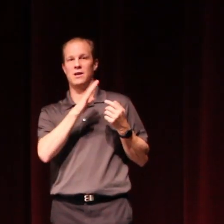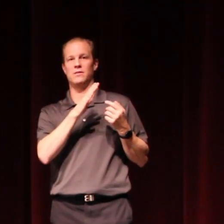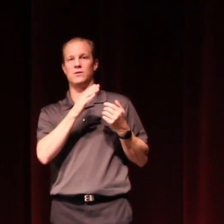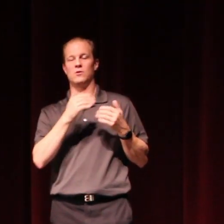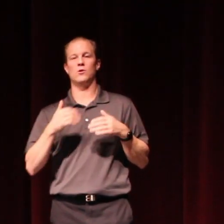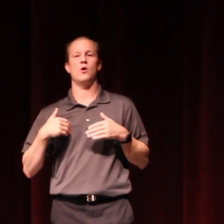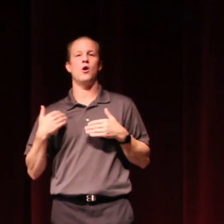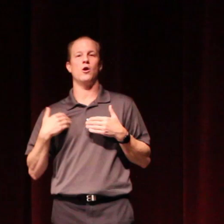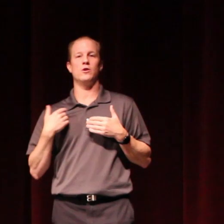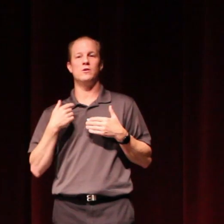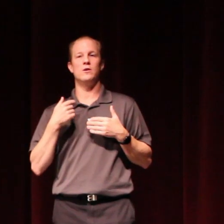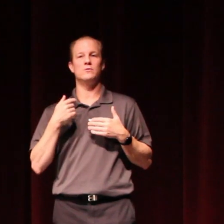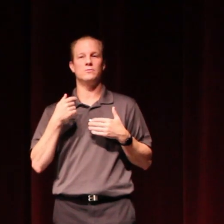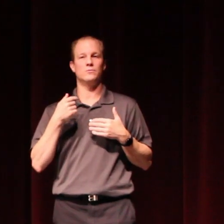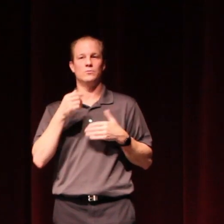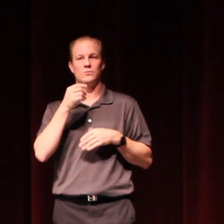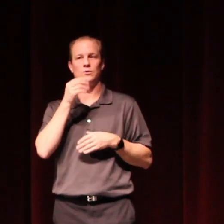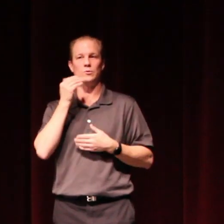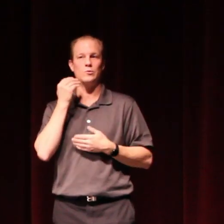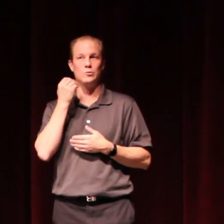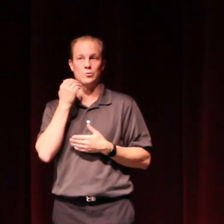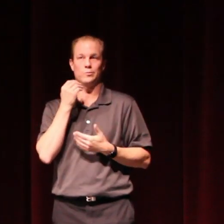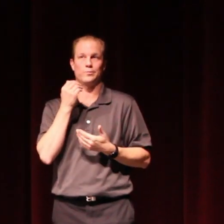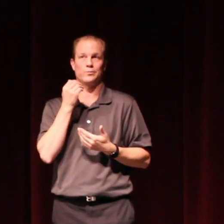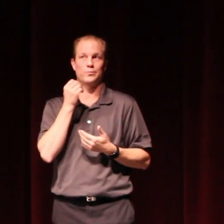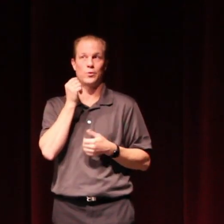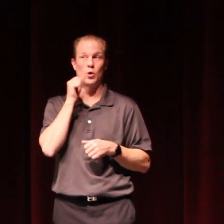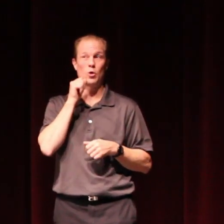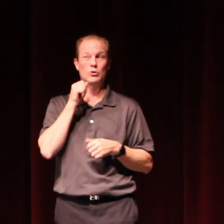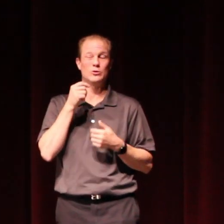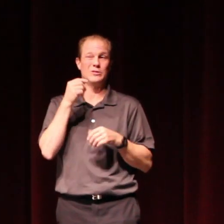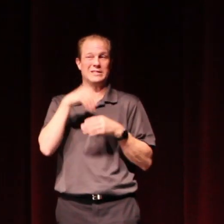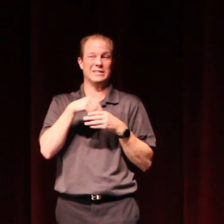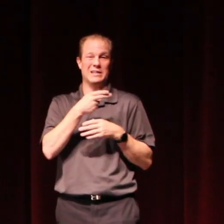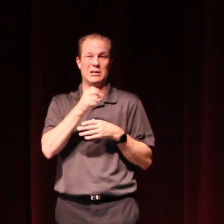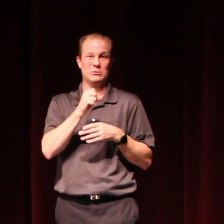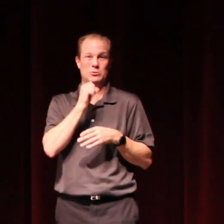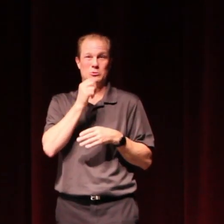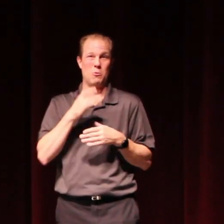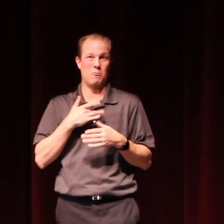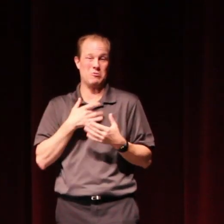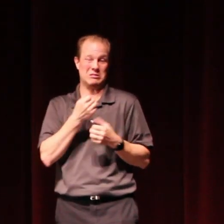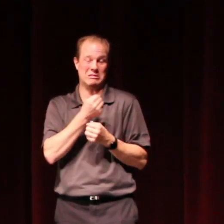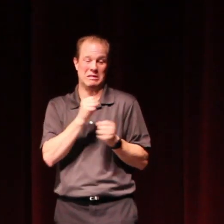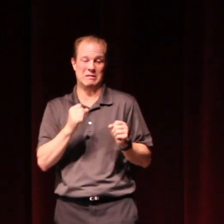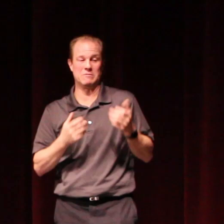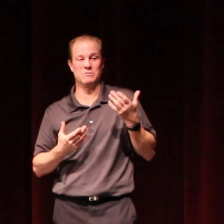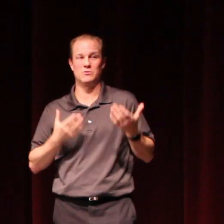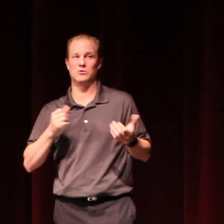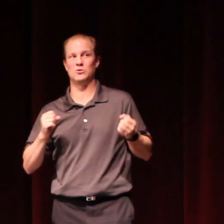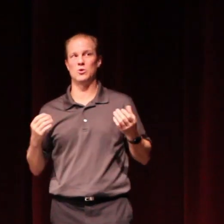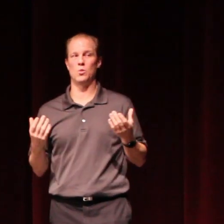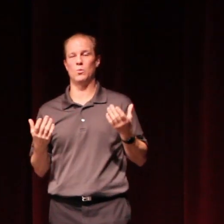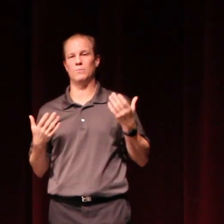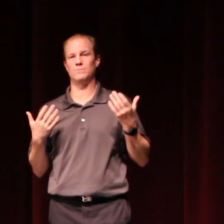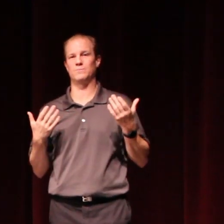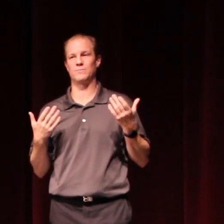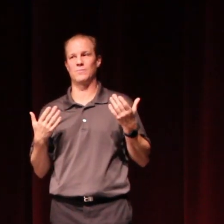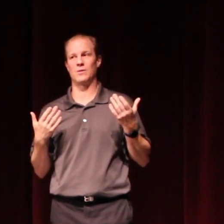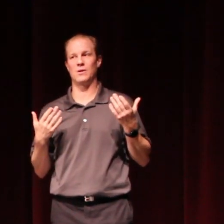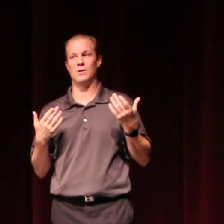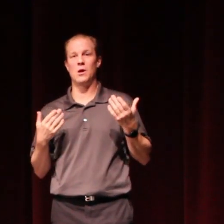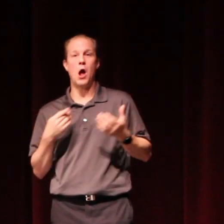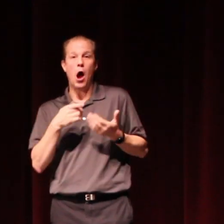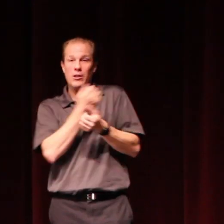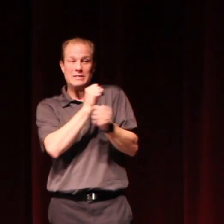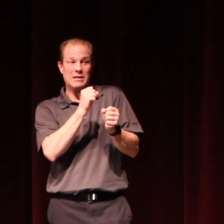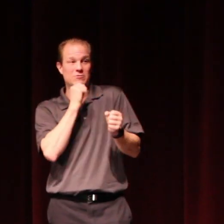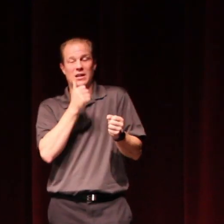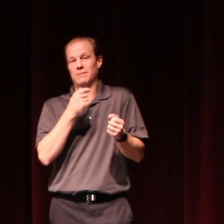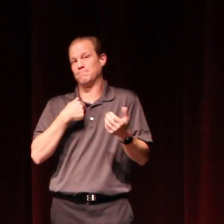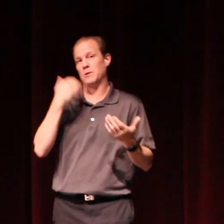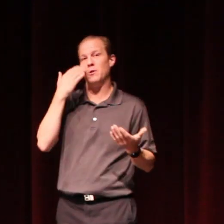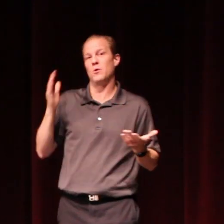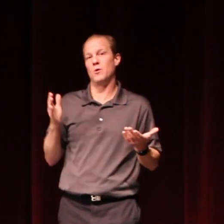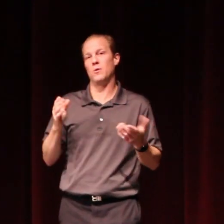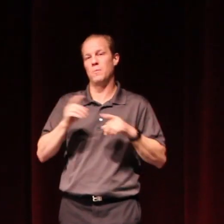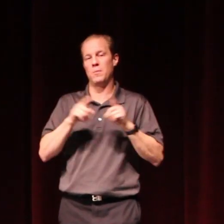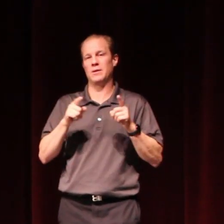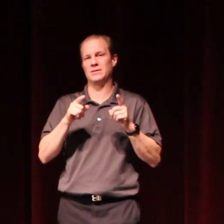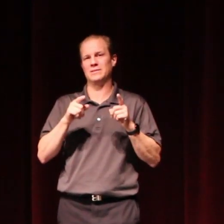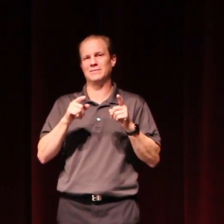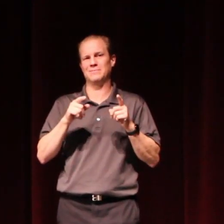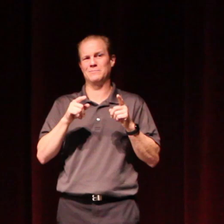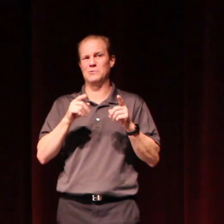school don't feel safe. So, are they or not? I don't know, but it's a matter of feeling I guess.